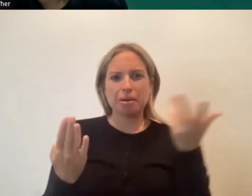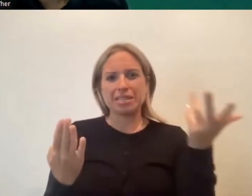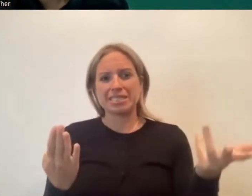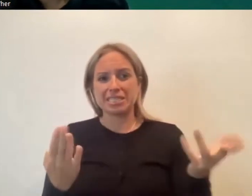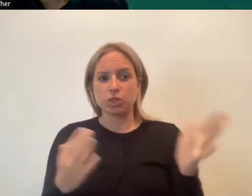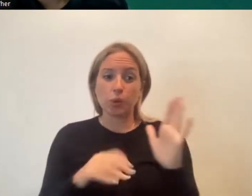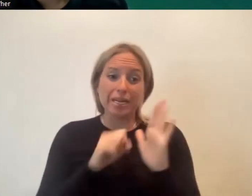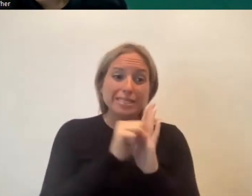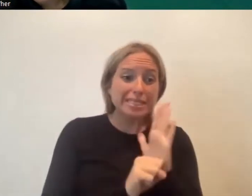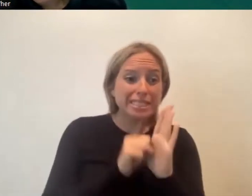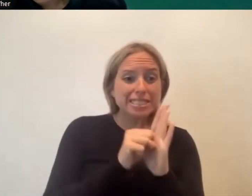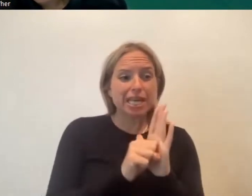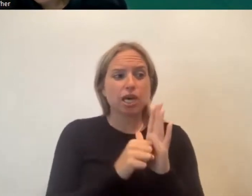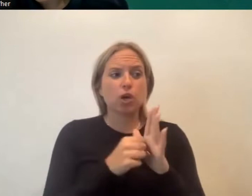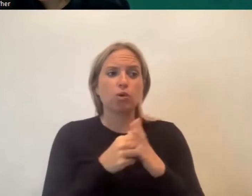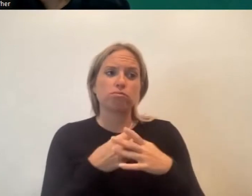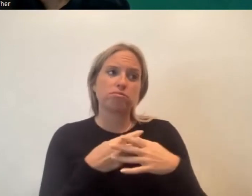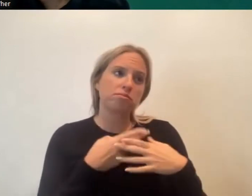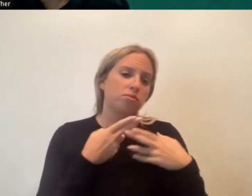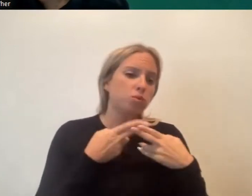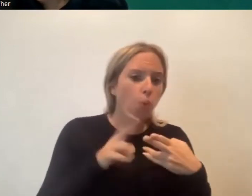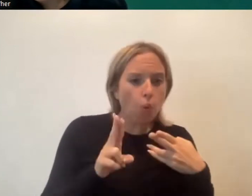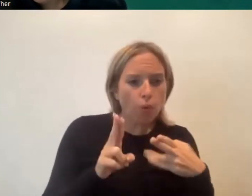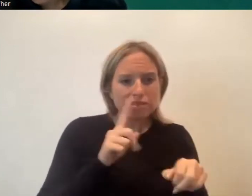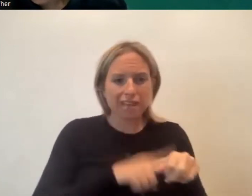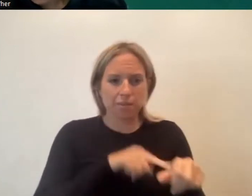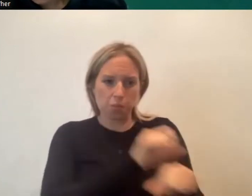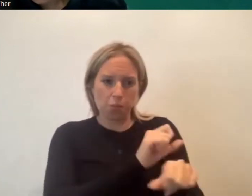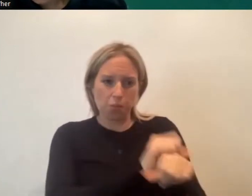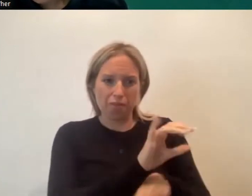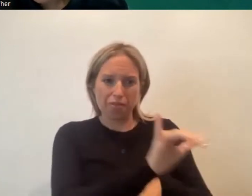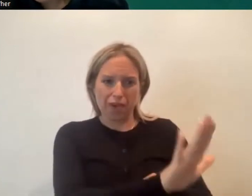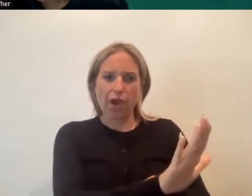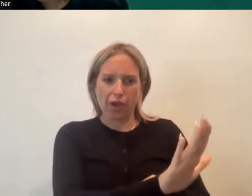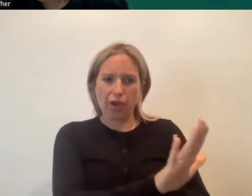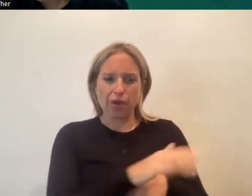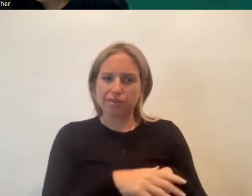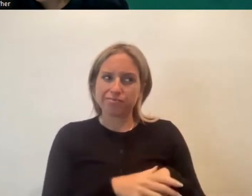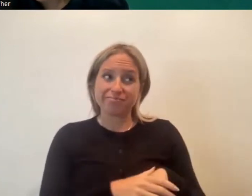work or a temporary job. That's not a huge part of their analysis.